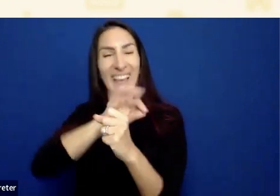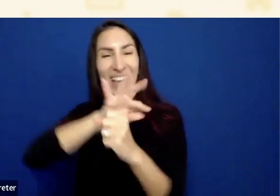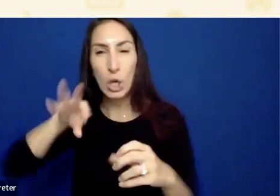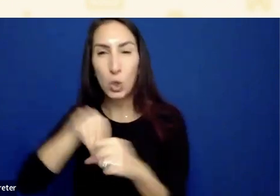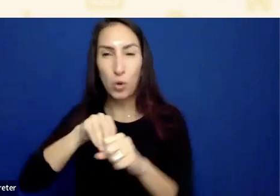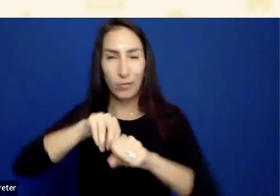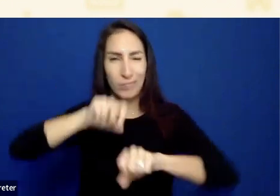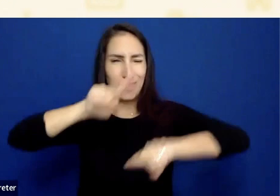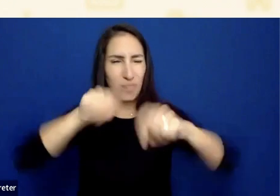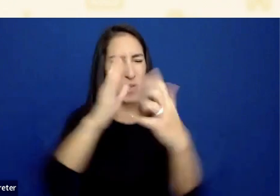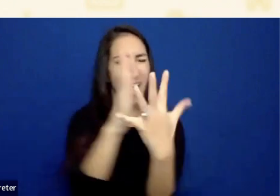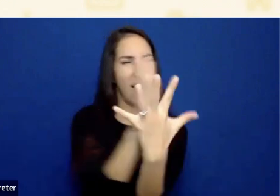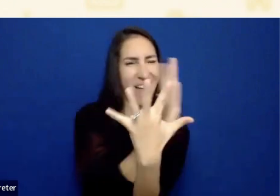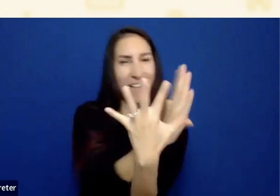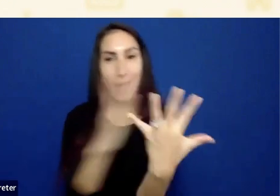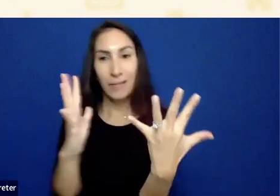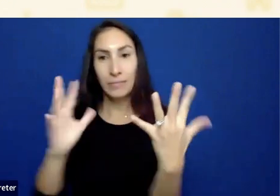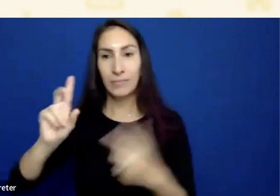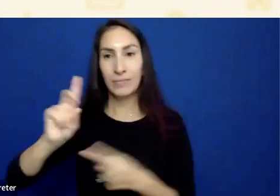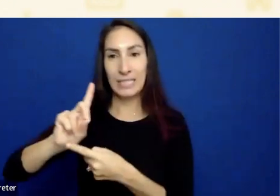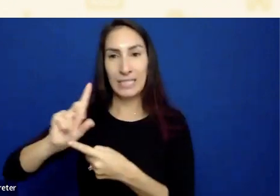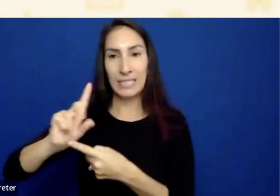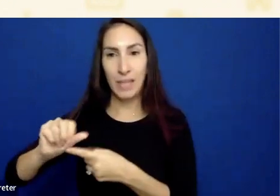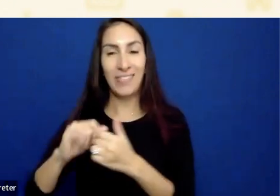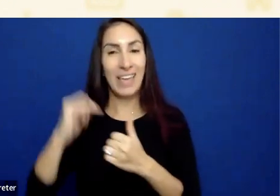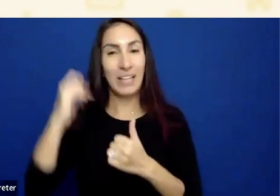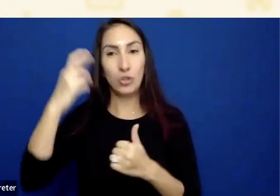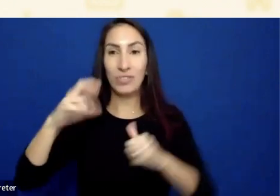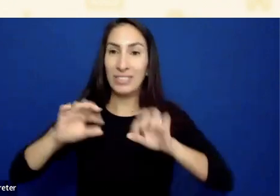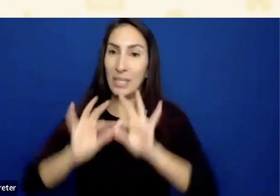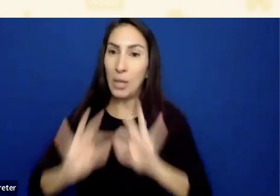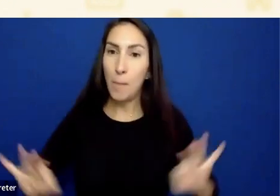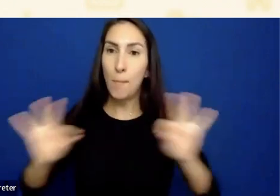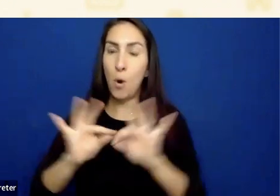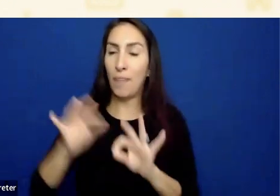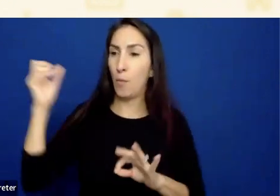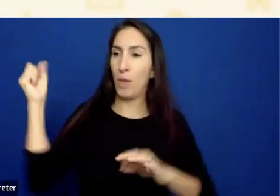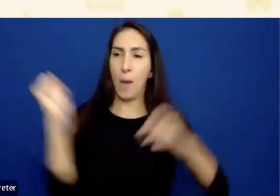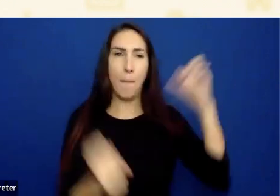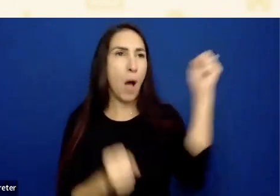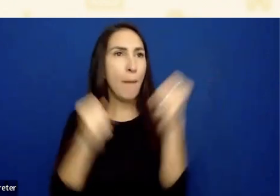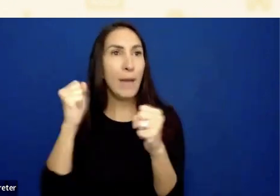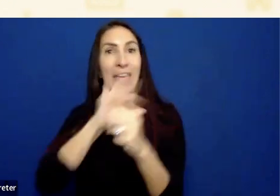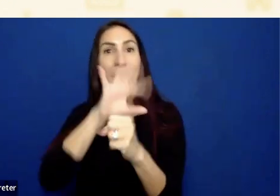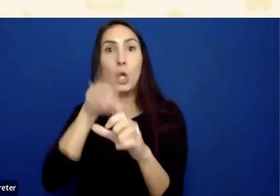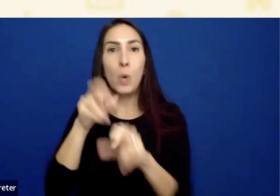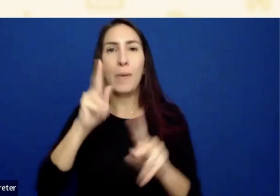why it's so important to include people with a variety of disabilities or impairments who are using a variety